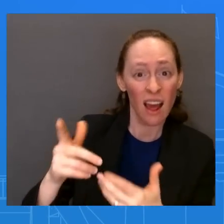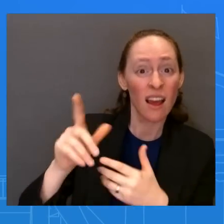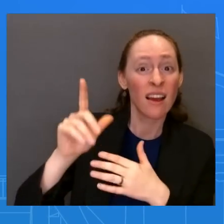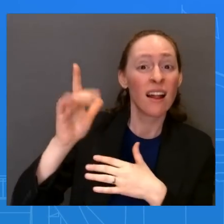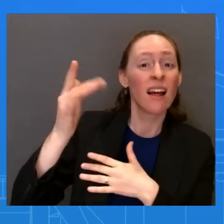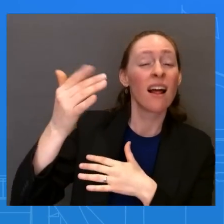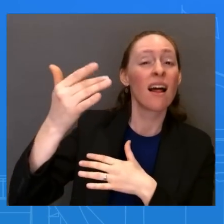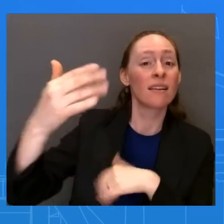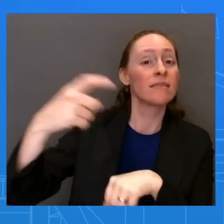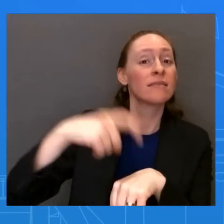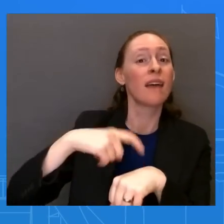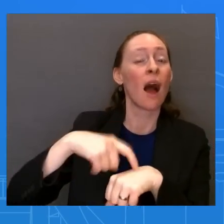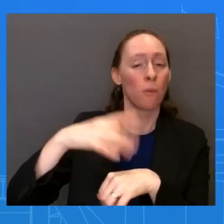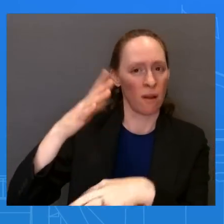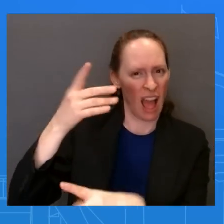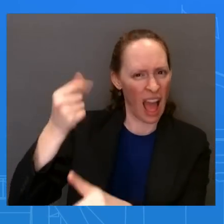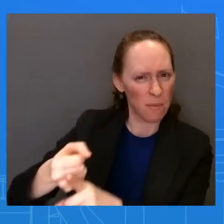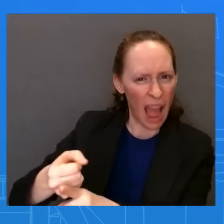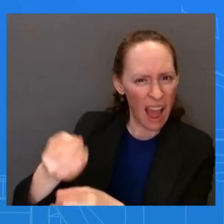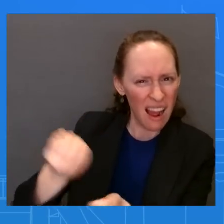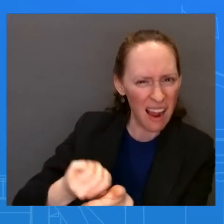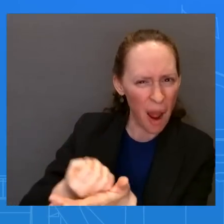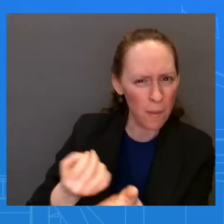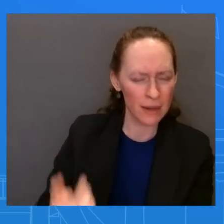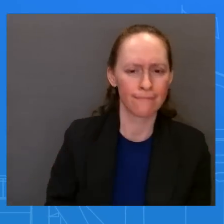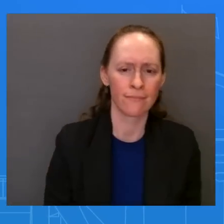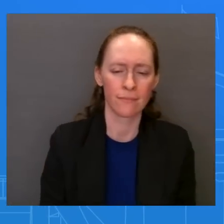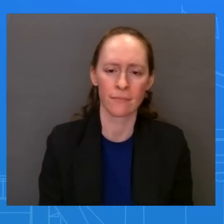the data points are showing that this is not what we see